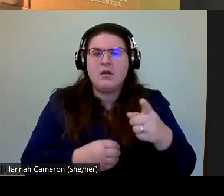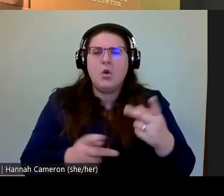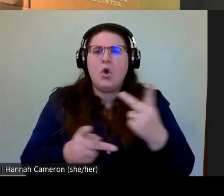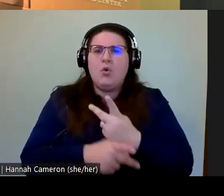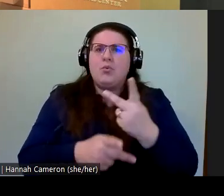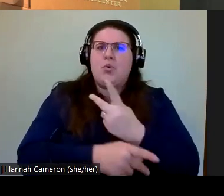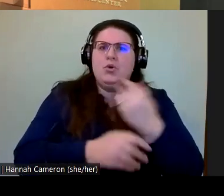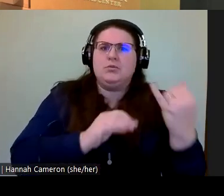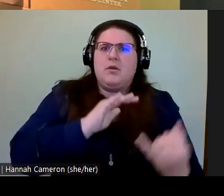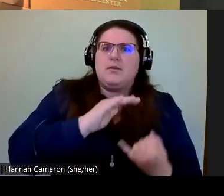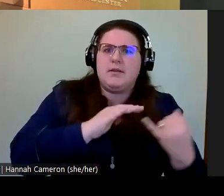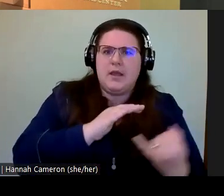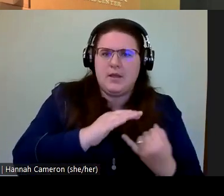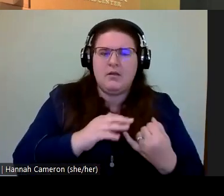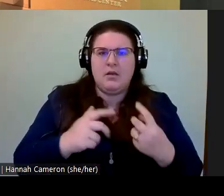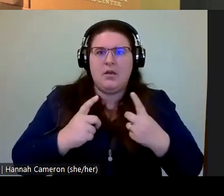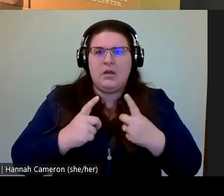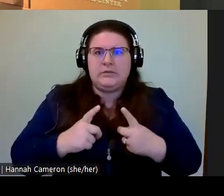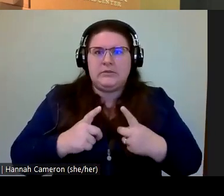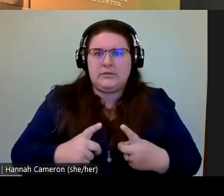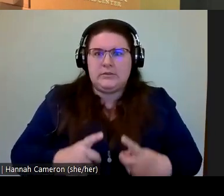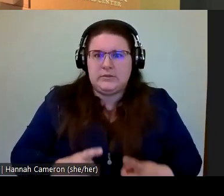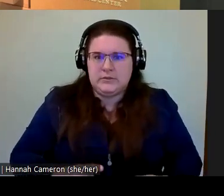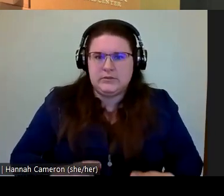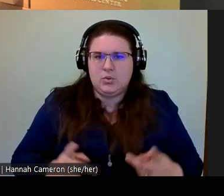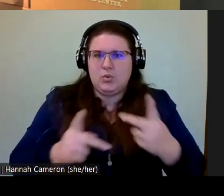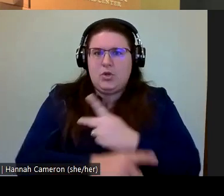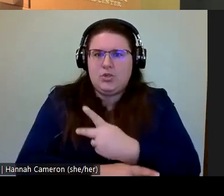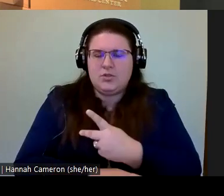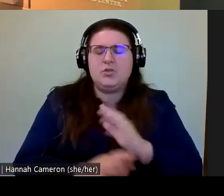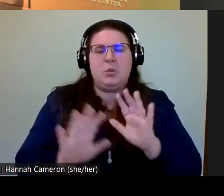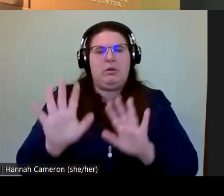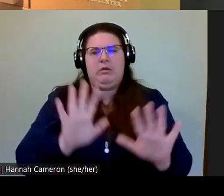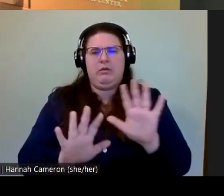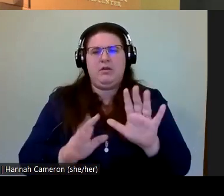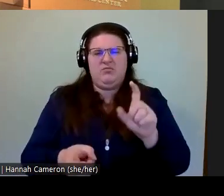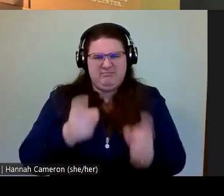and and the Depression was getting a lot worse so we kind of retooled the project and thought of a